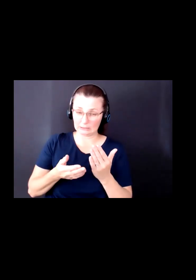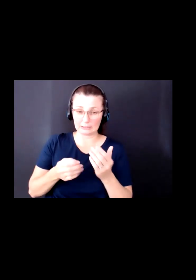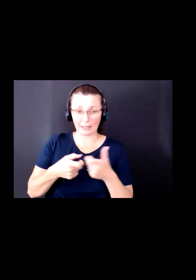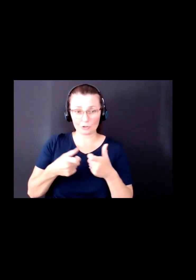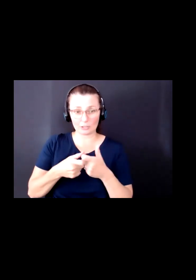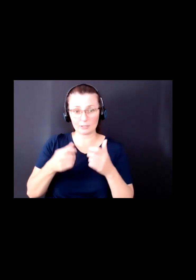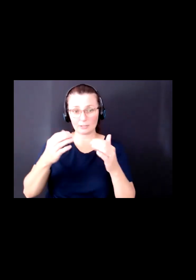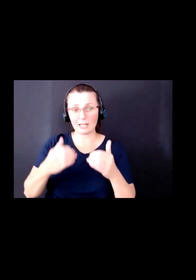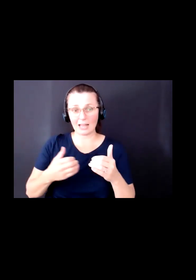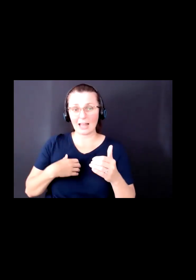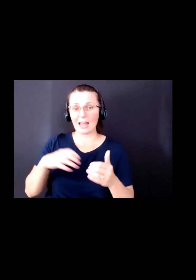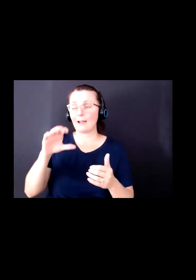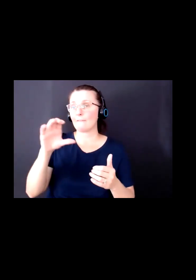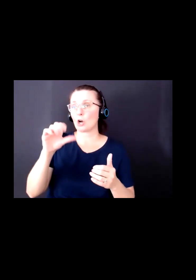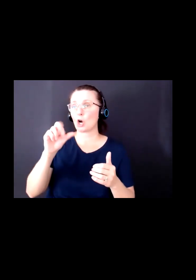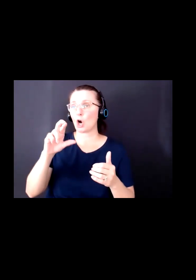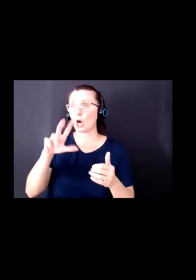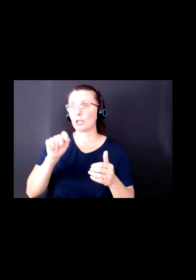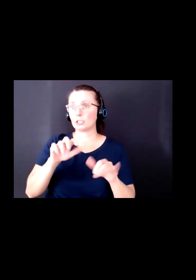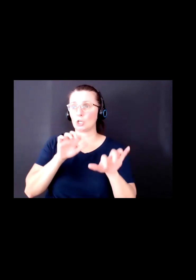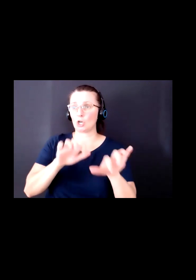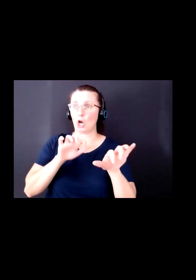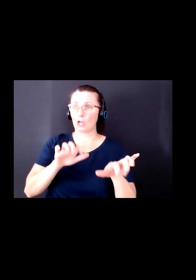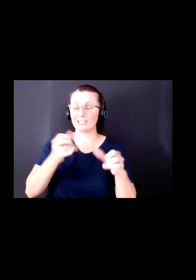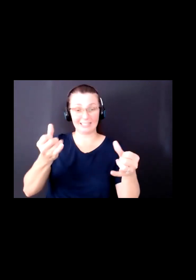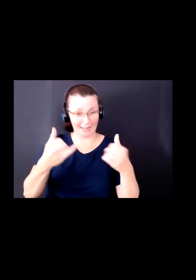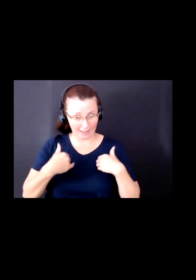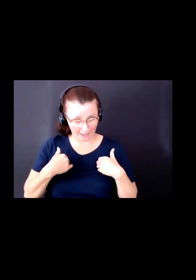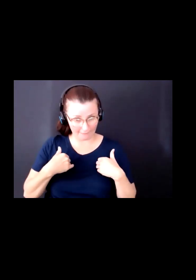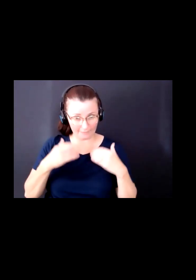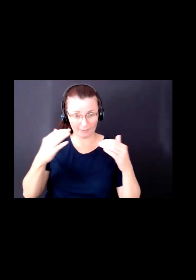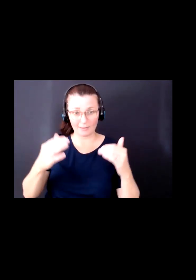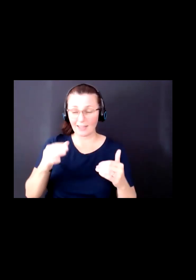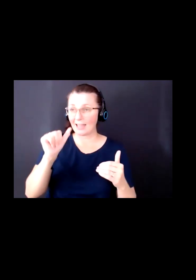Real-Time Translation. You can see we have CART today. ASL,